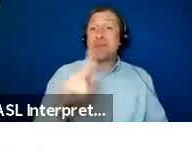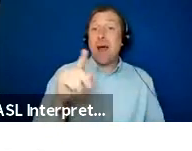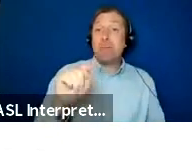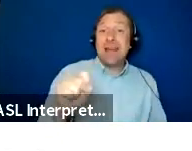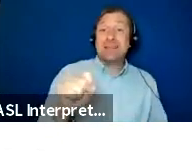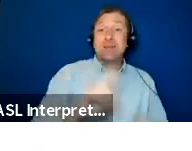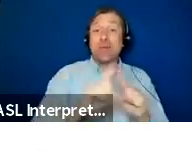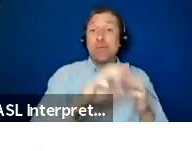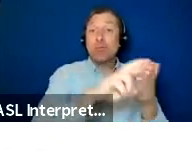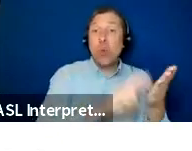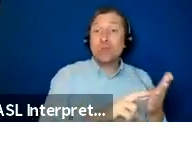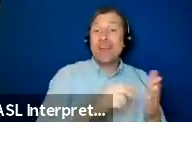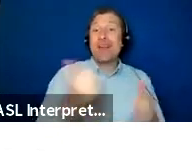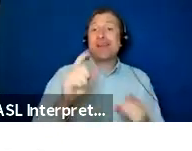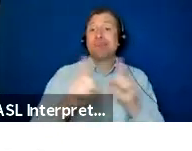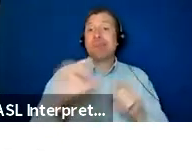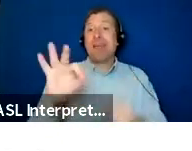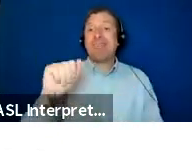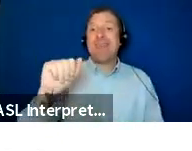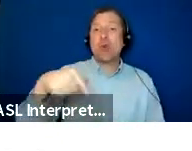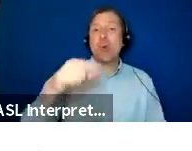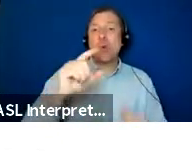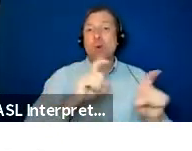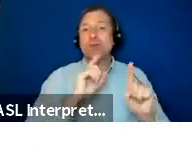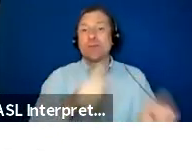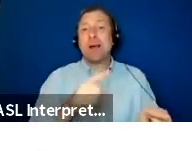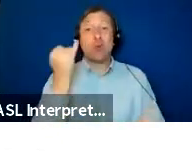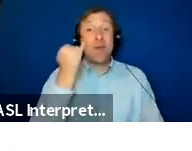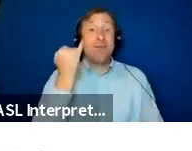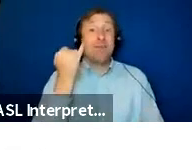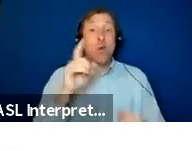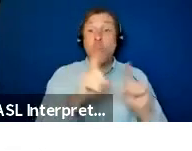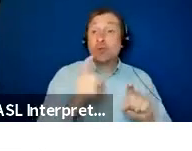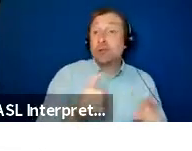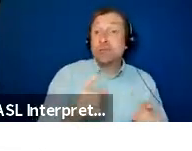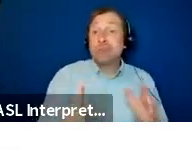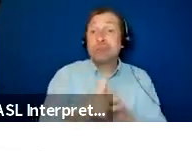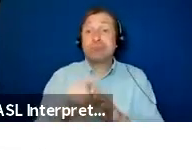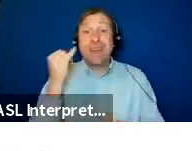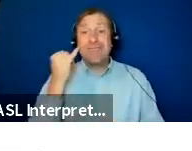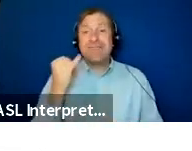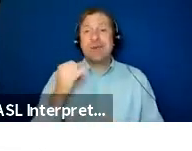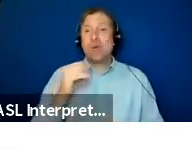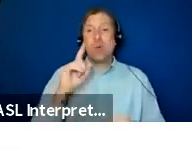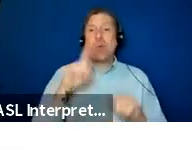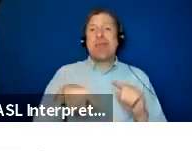and there are FAQs is posted there as well. So if you have a question that for whatever reason we don't get to during this webinar,